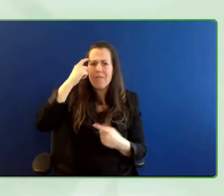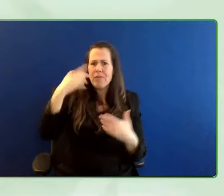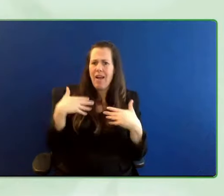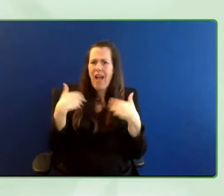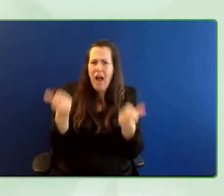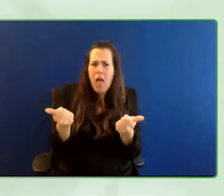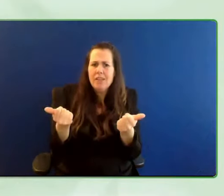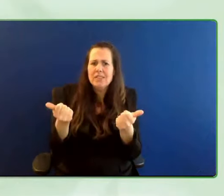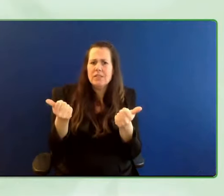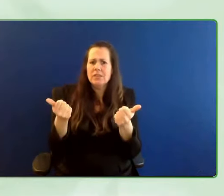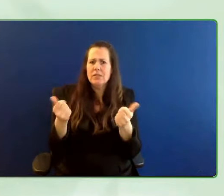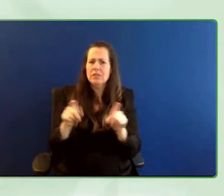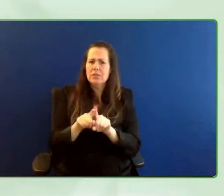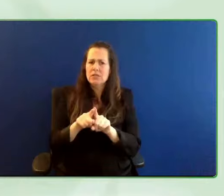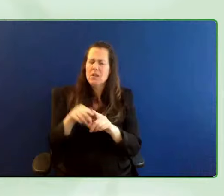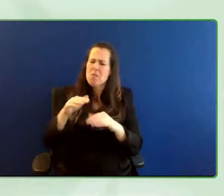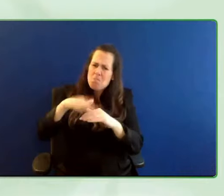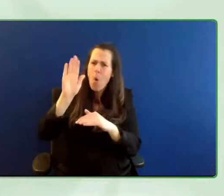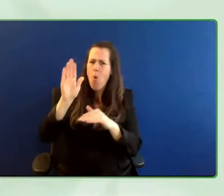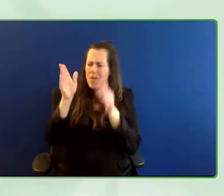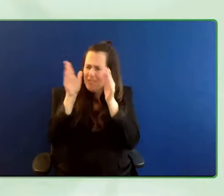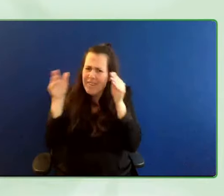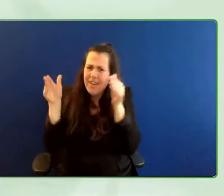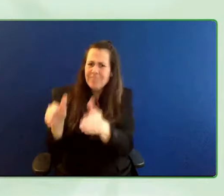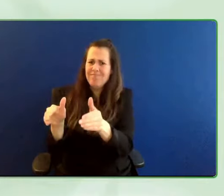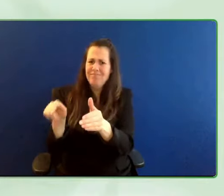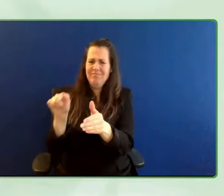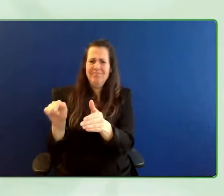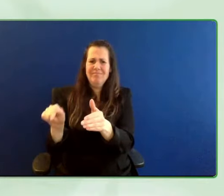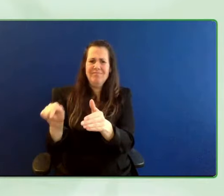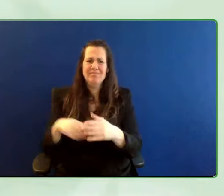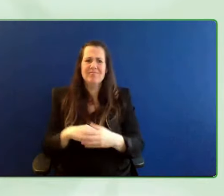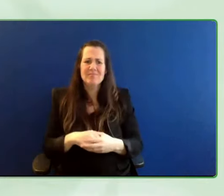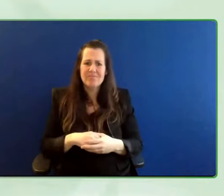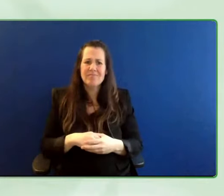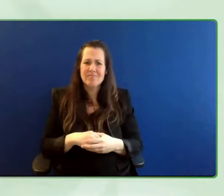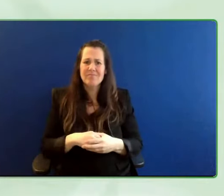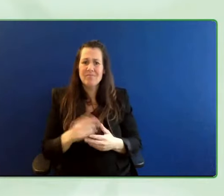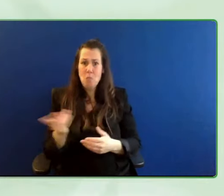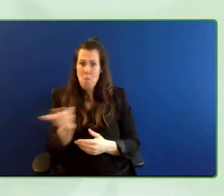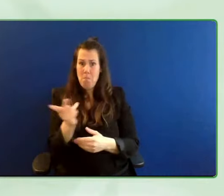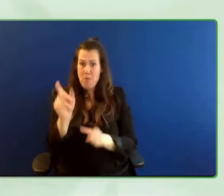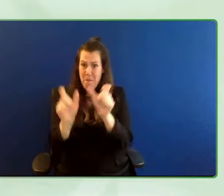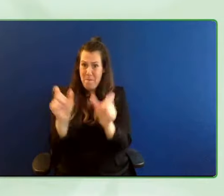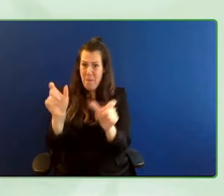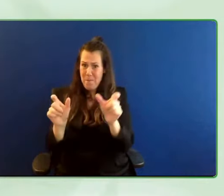issues of the days as the tendencies of the world grow in ageing.